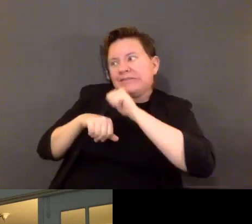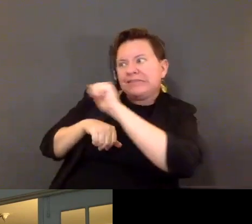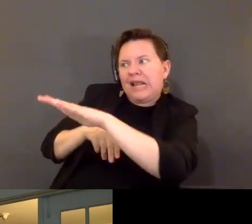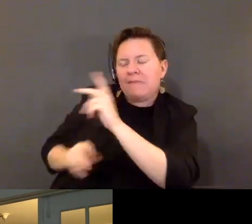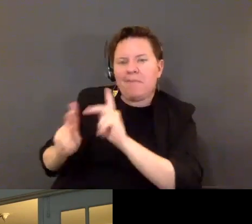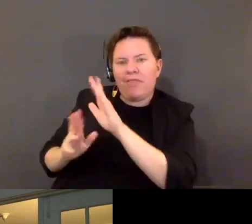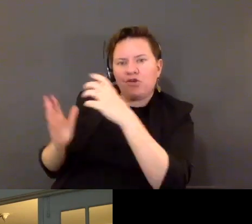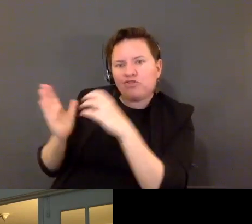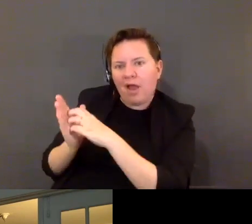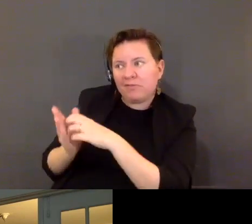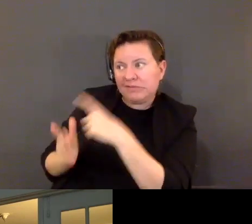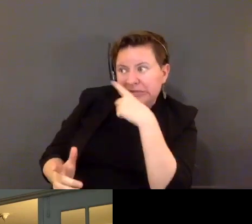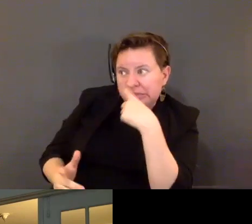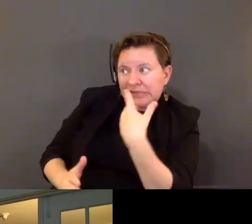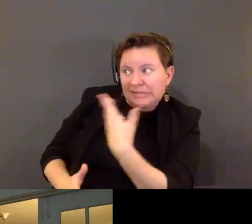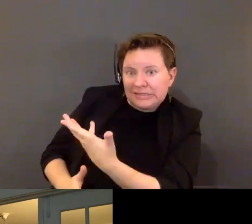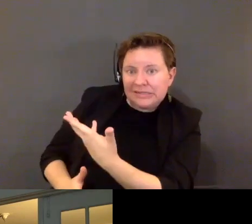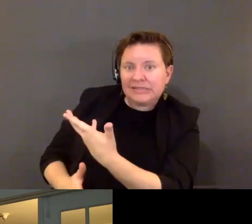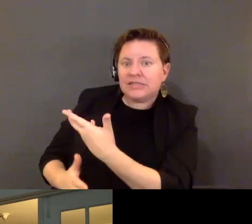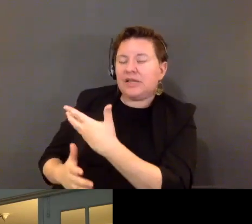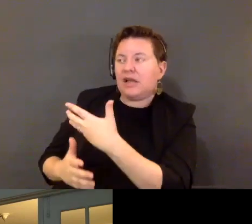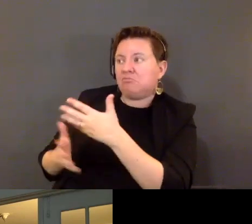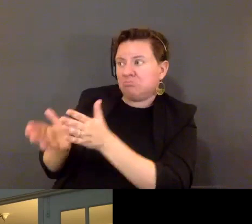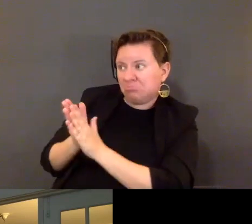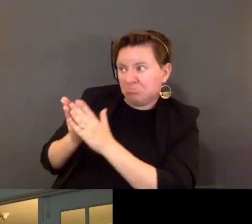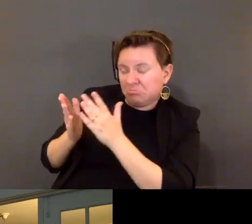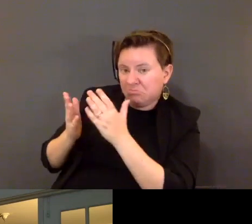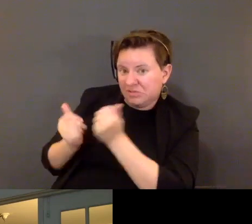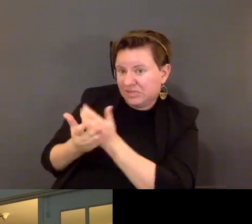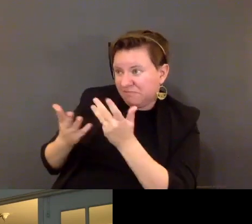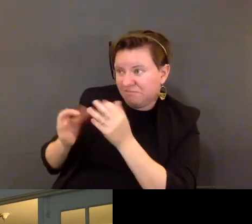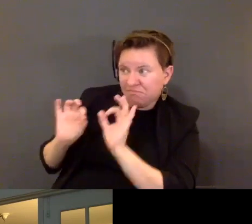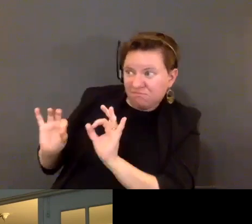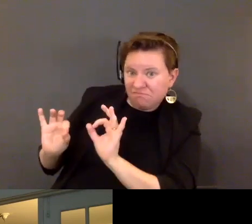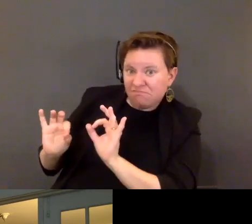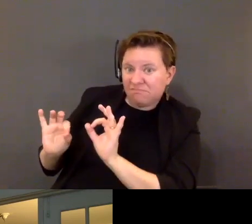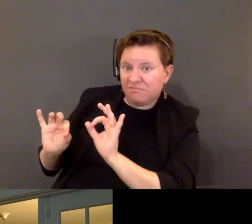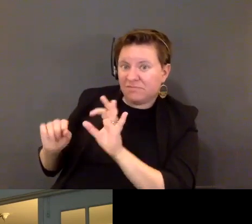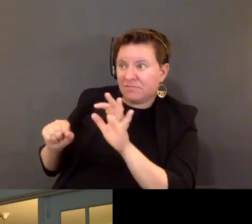um when i was writing about them and asked them if something was completely beyond the pale that